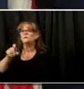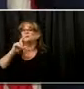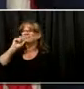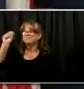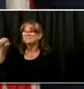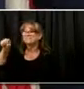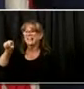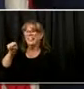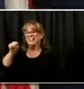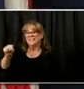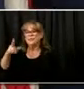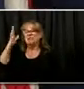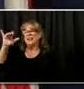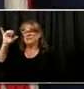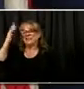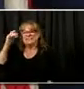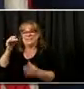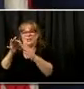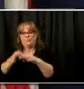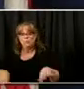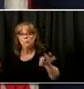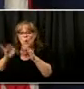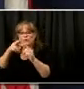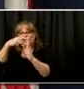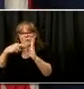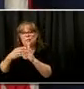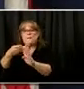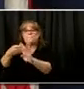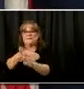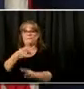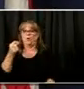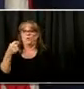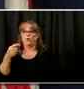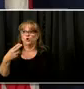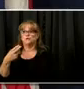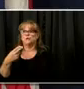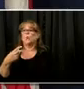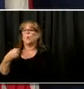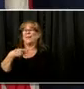You know, we-, we needed to see some of the trends that were happening and as we’ve gotten